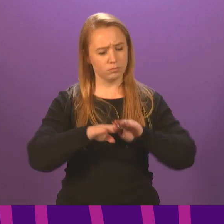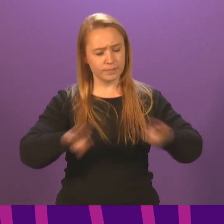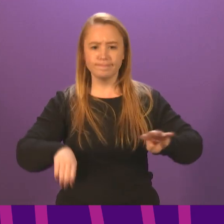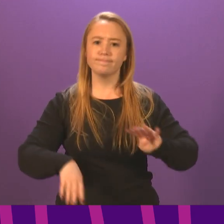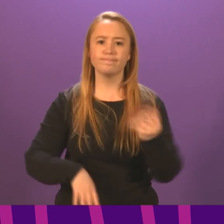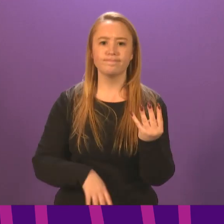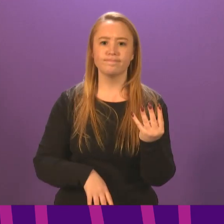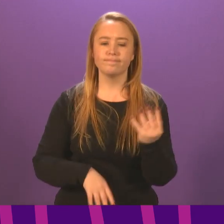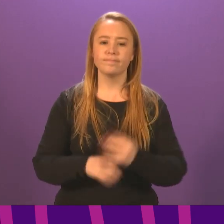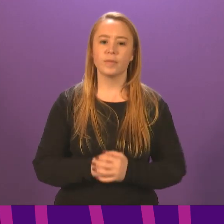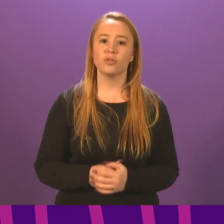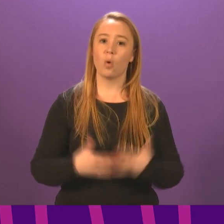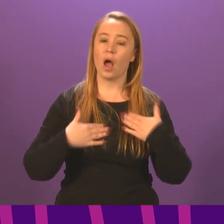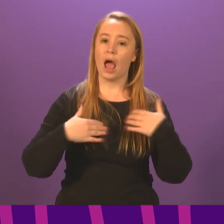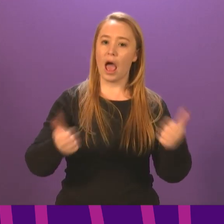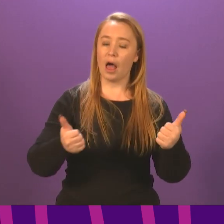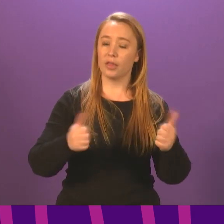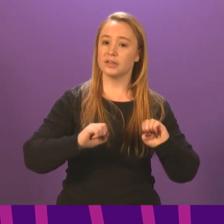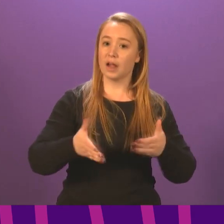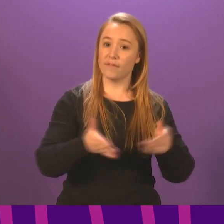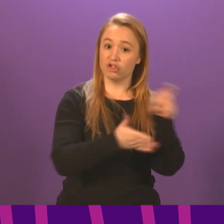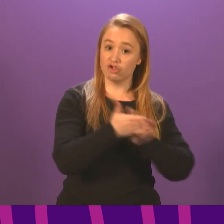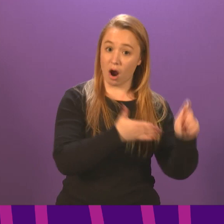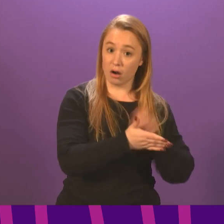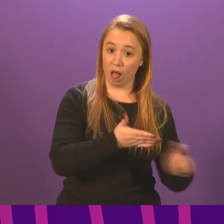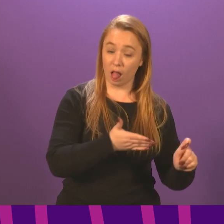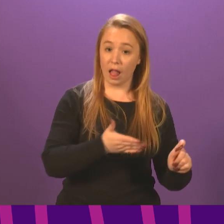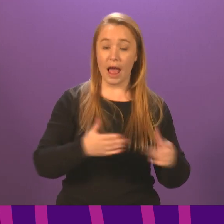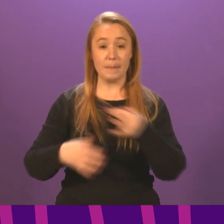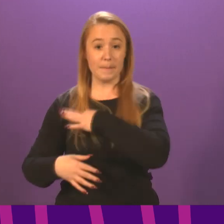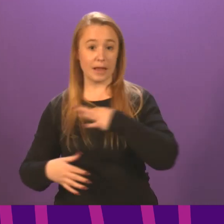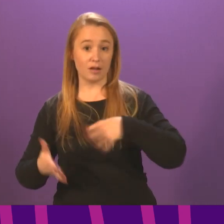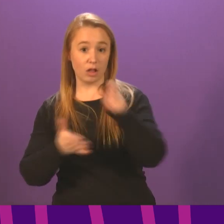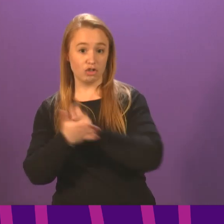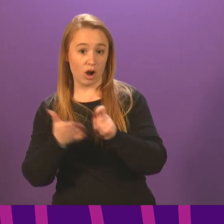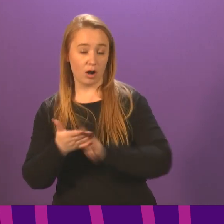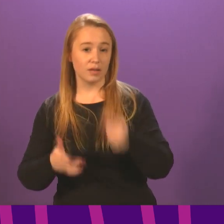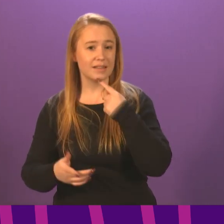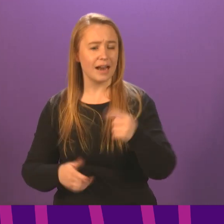the editors of the Health Service Journal and BMJ have today said was “rash” and